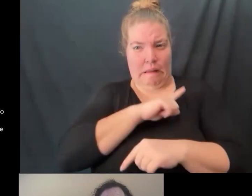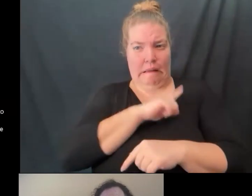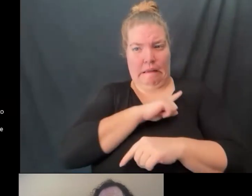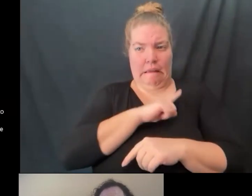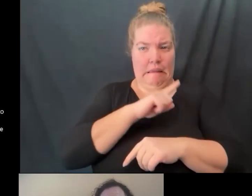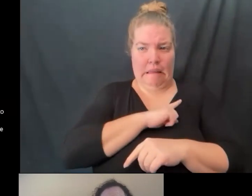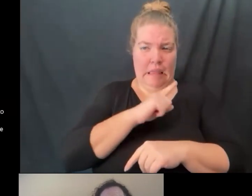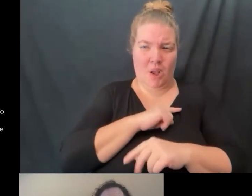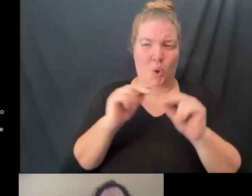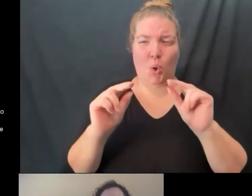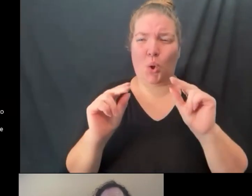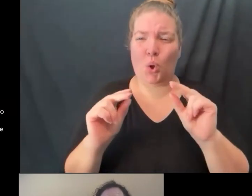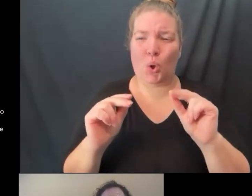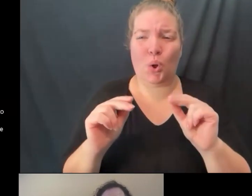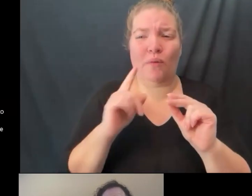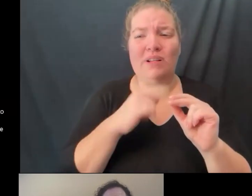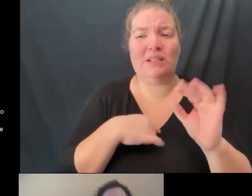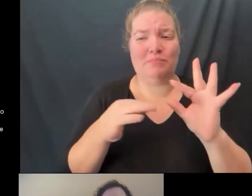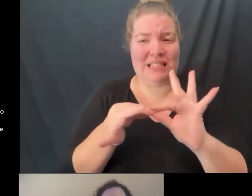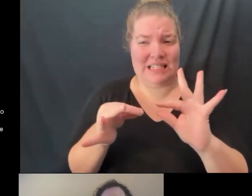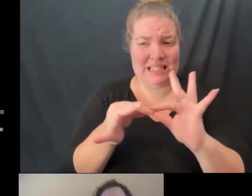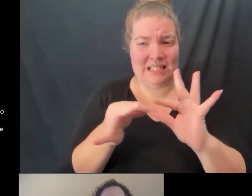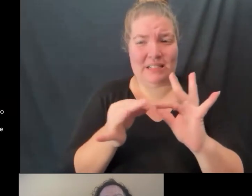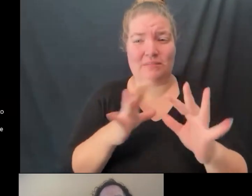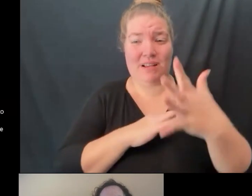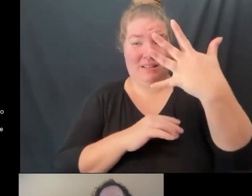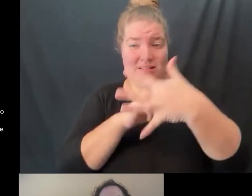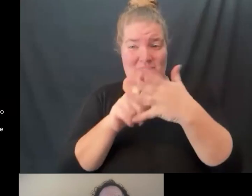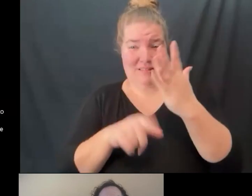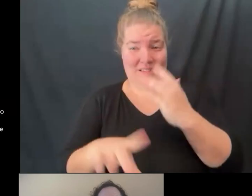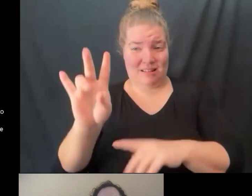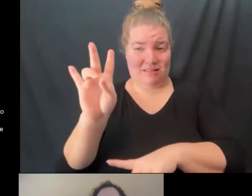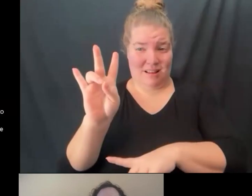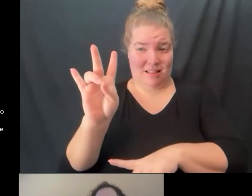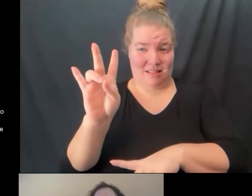on it, making it clear to everyone how scary these clauses look. No problem, I'm going to unpack it.